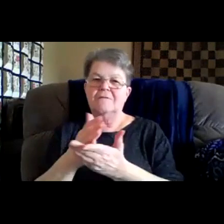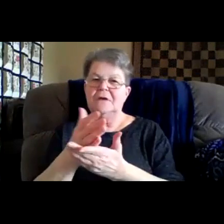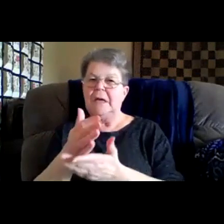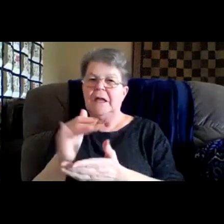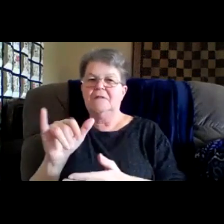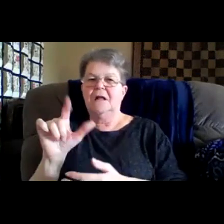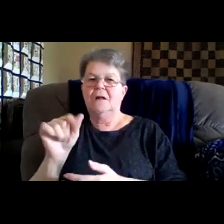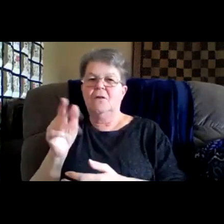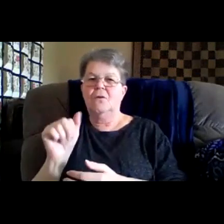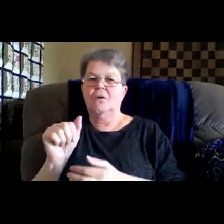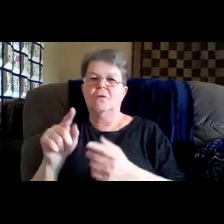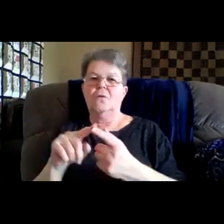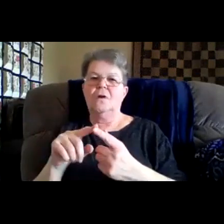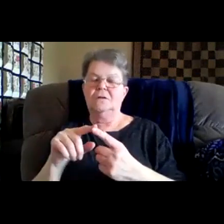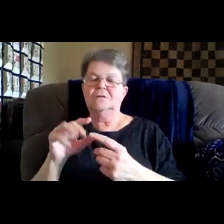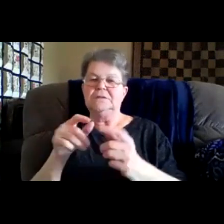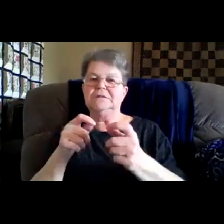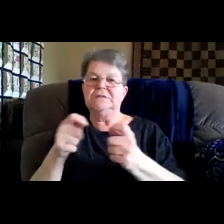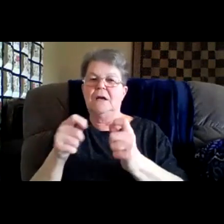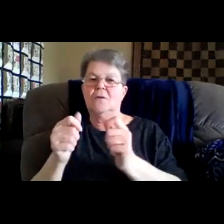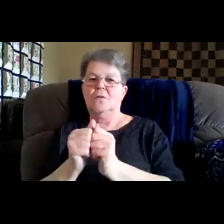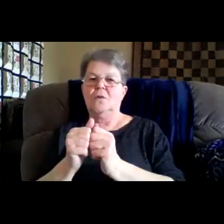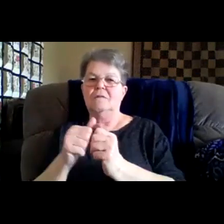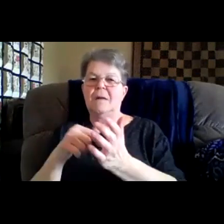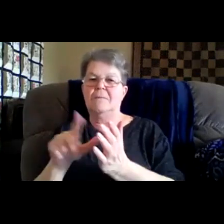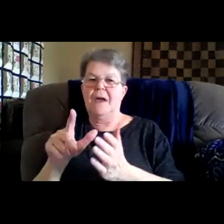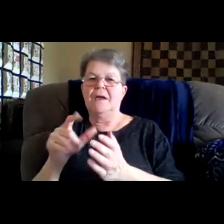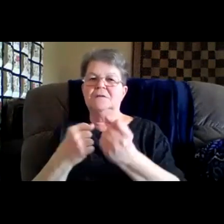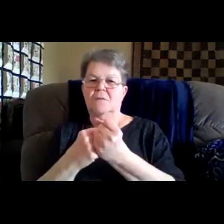when it had to do with paid supports? [Laura] Yeah, we have a number of people in that situation